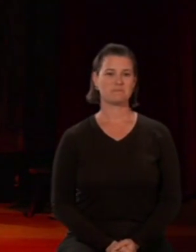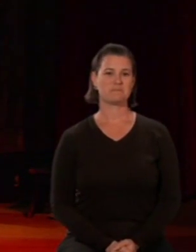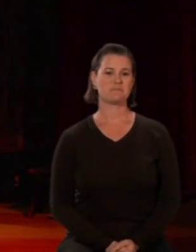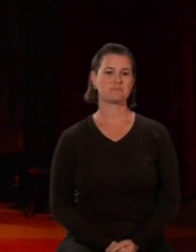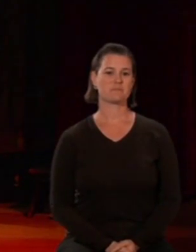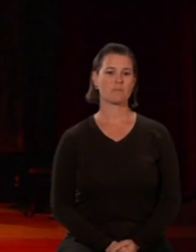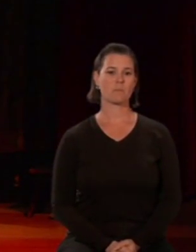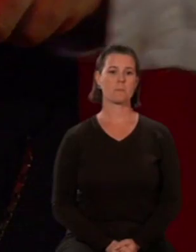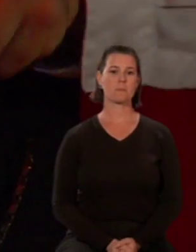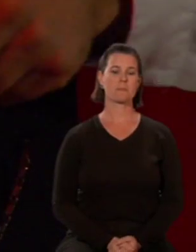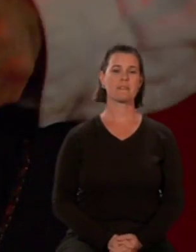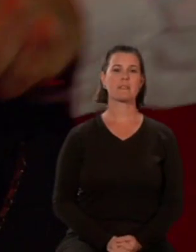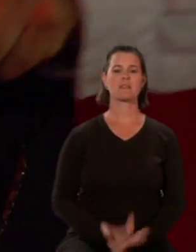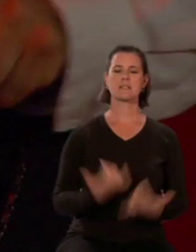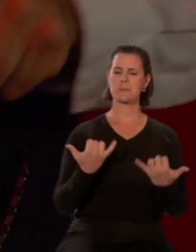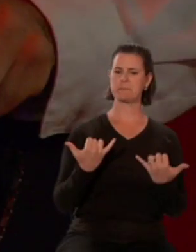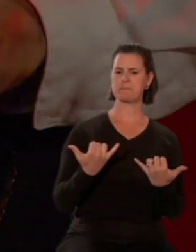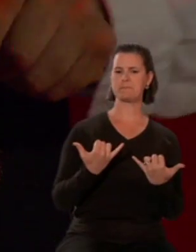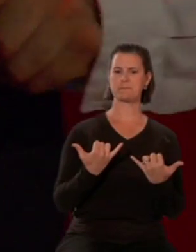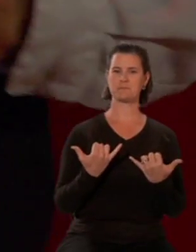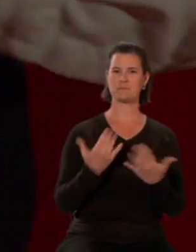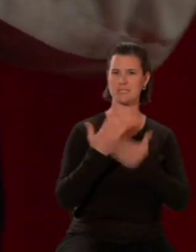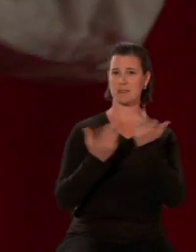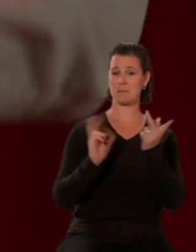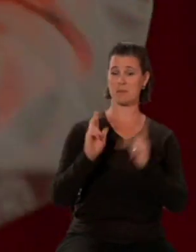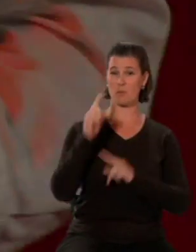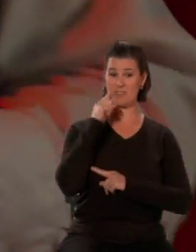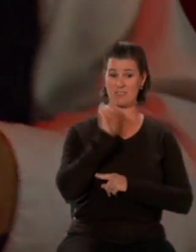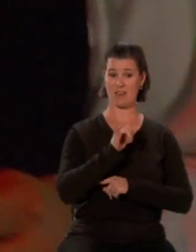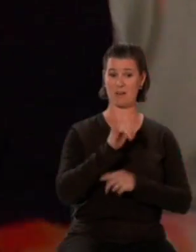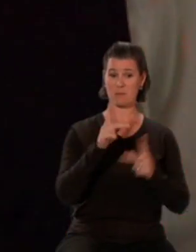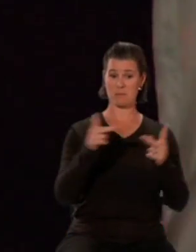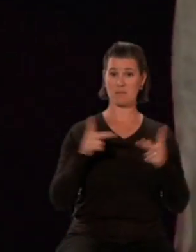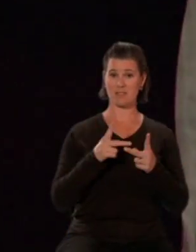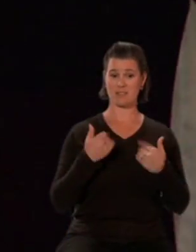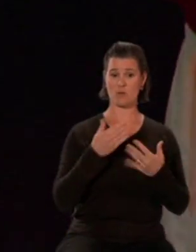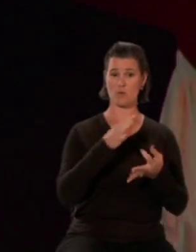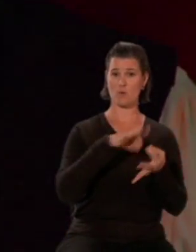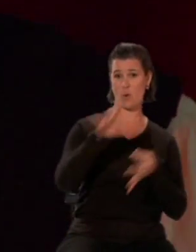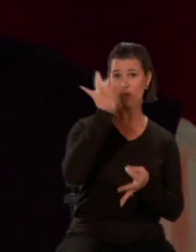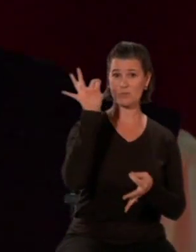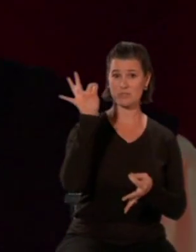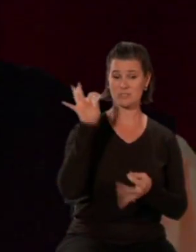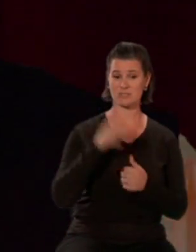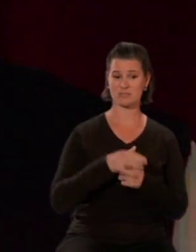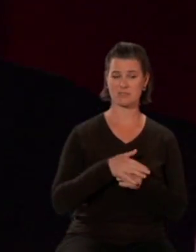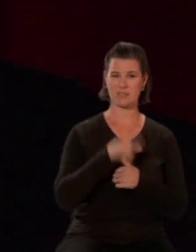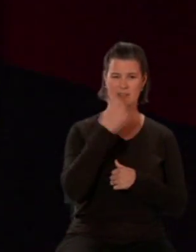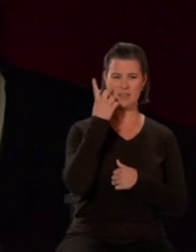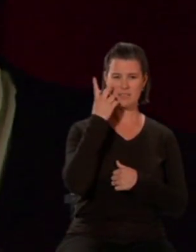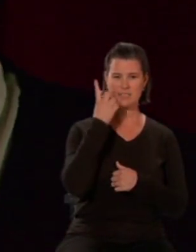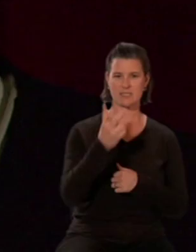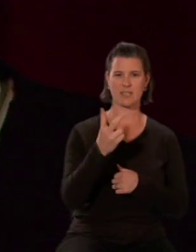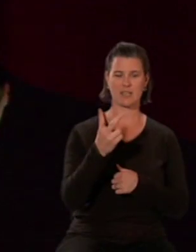Now, some people think the place is haunted, they say some German doctor